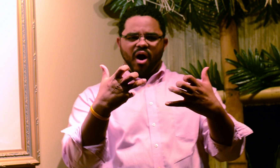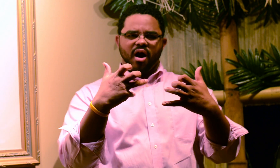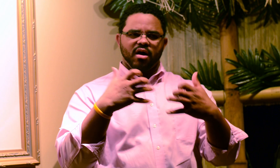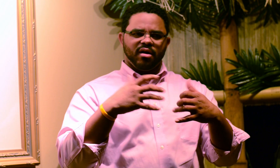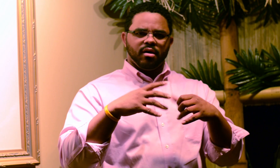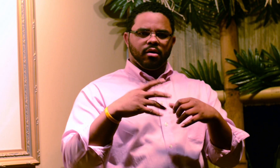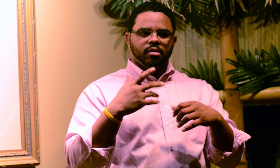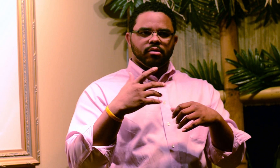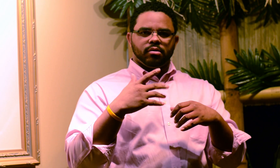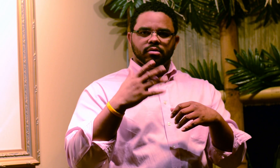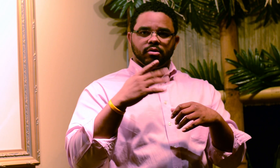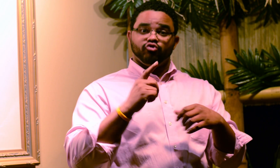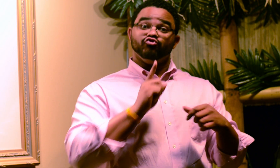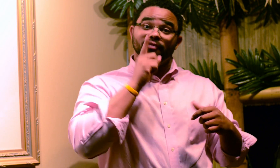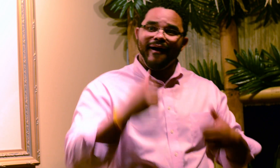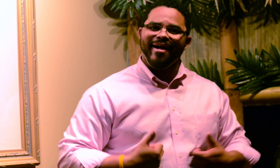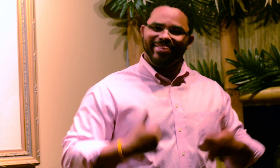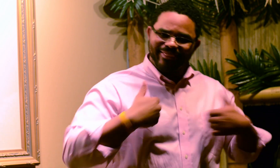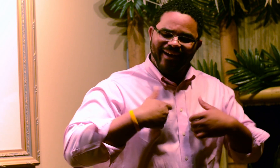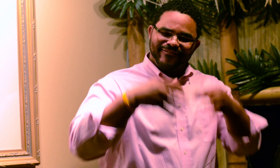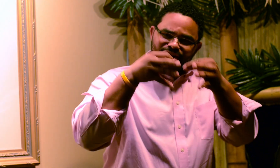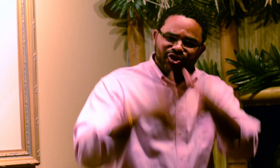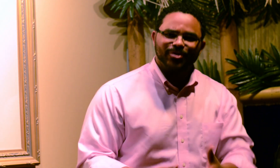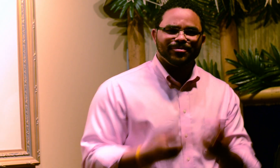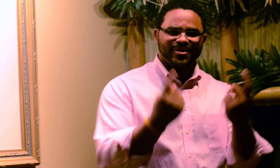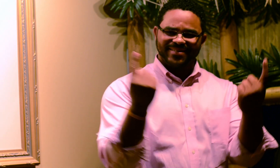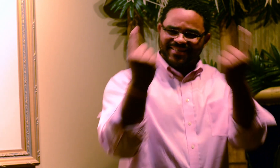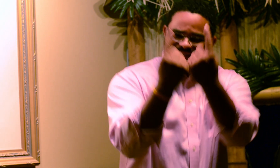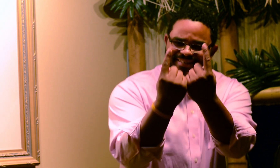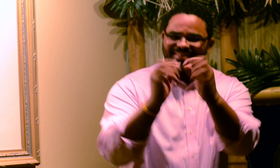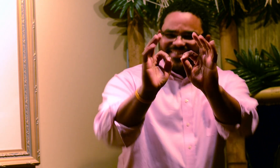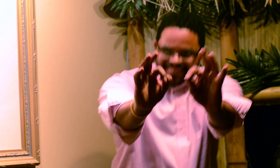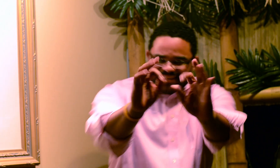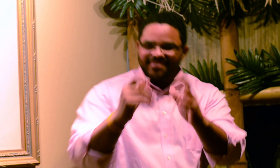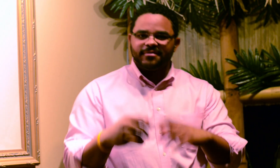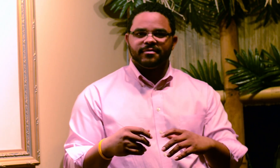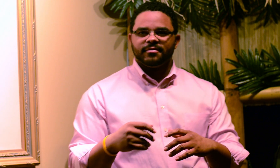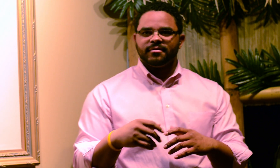I always want a real, live, breathing interpreter there at my appointments.